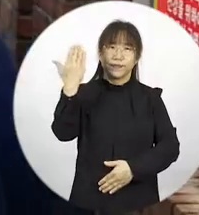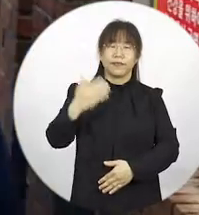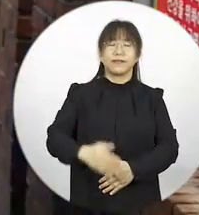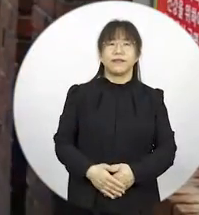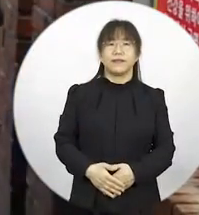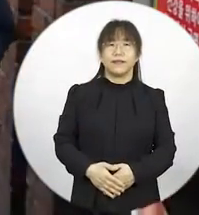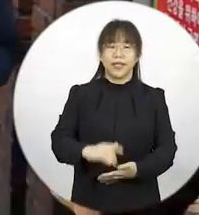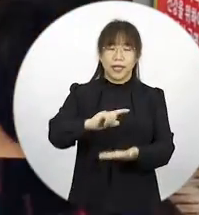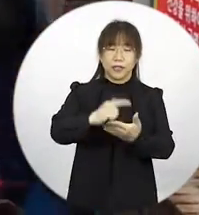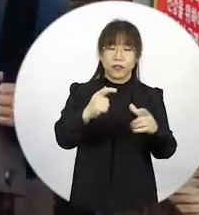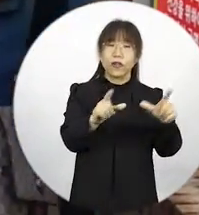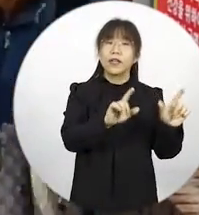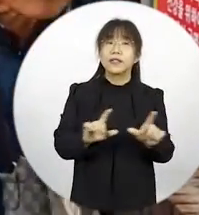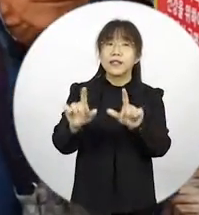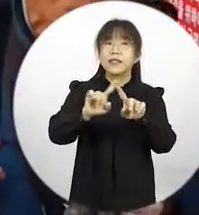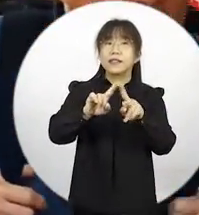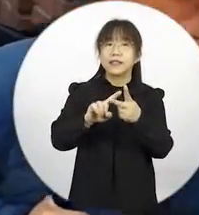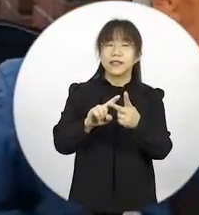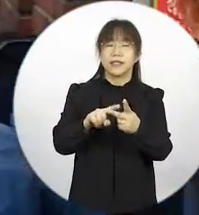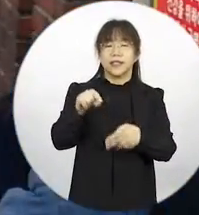Children and adolescents living in Gangseo-gu or attending schools in the region,